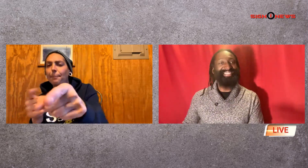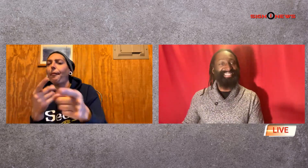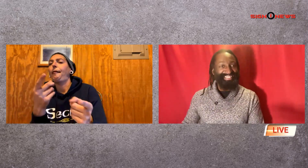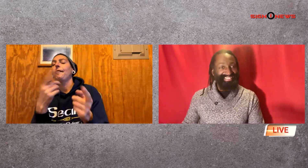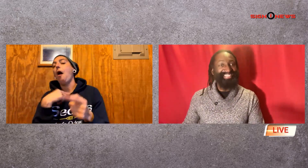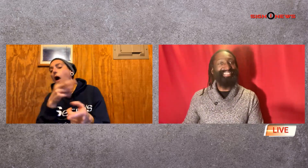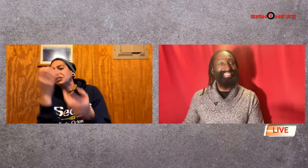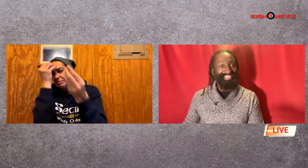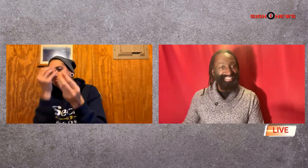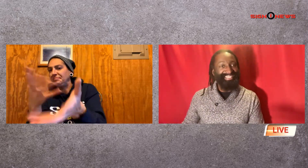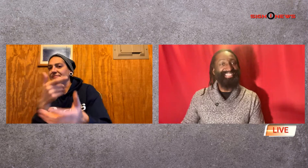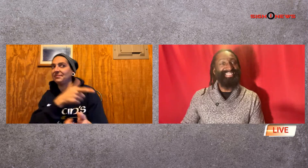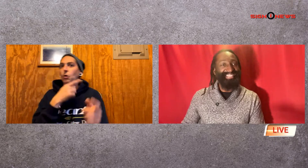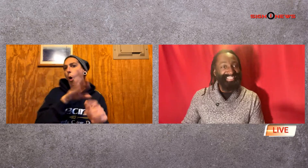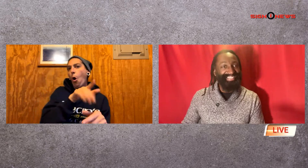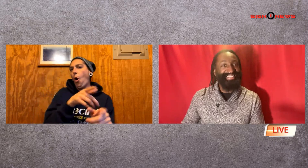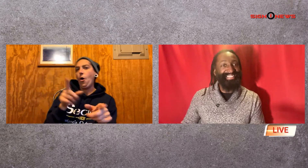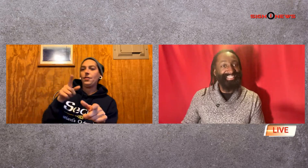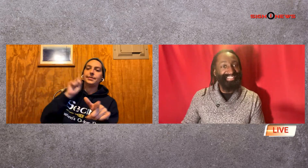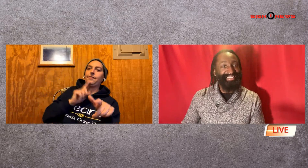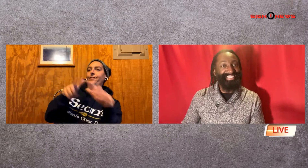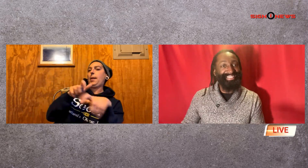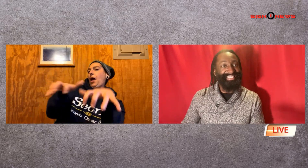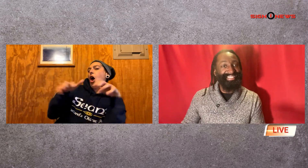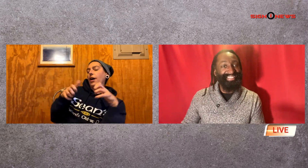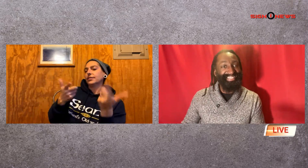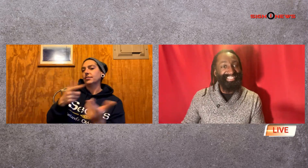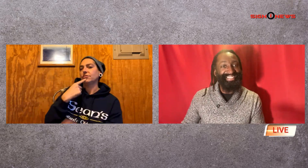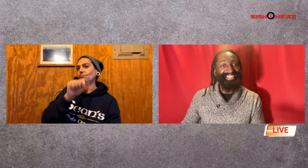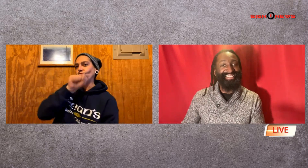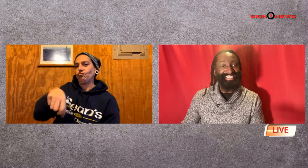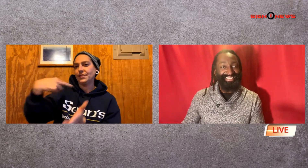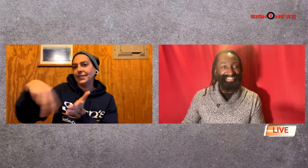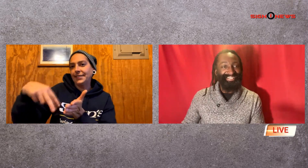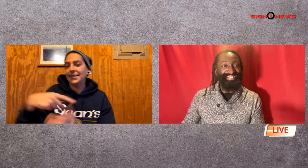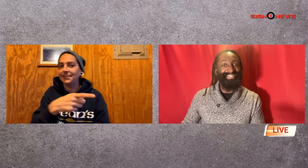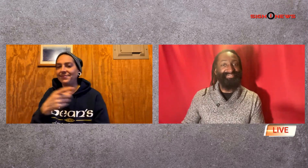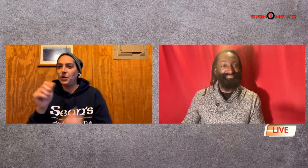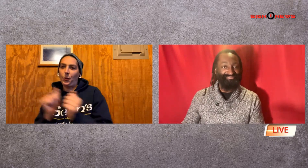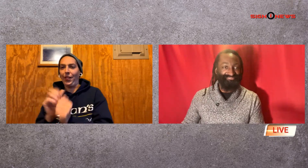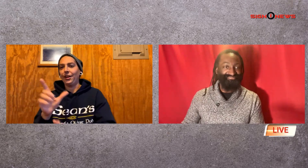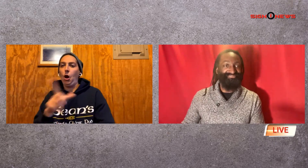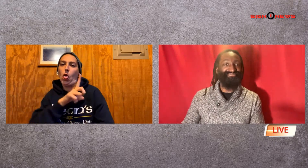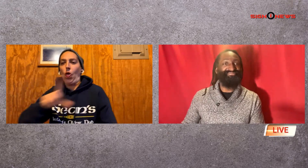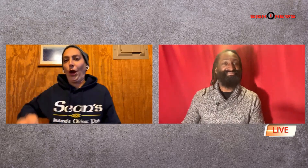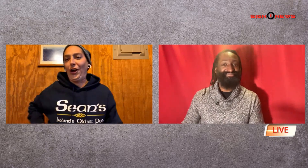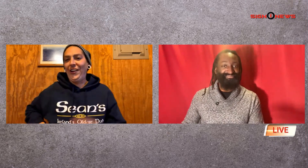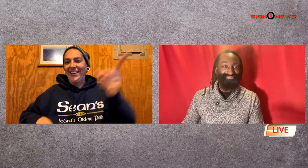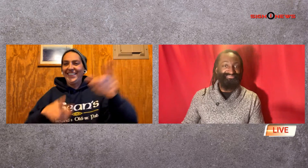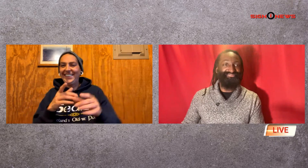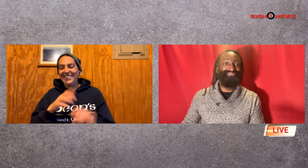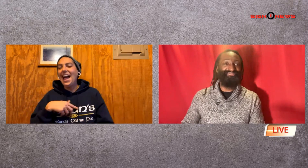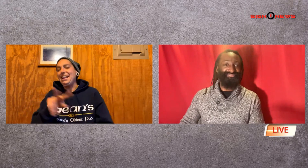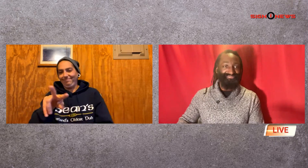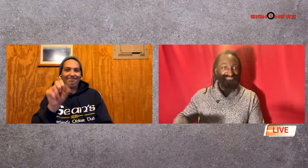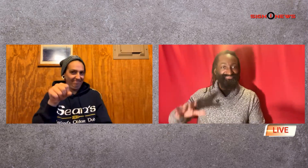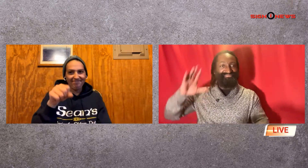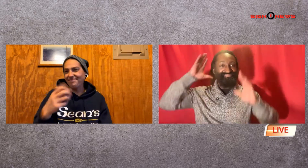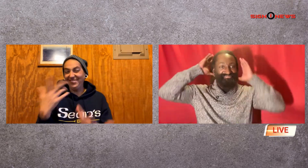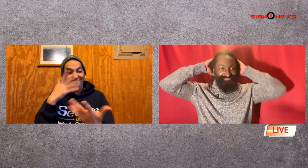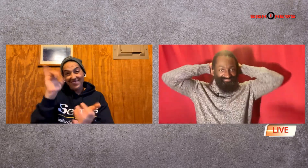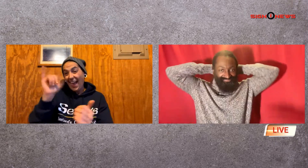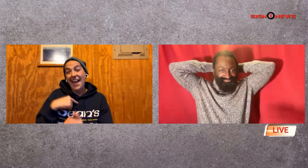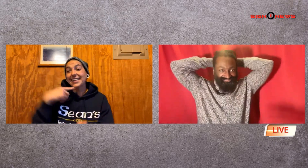I missed the comment yet it was a comment from the audience and said they love dance